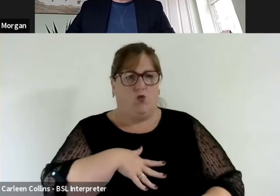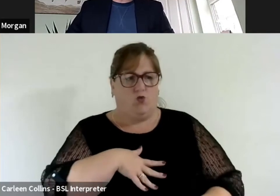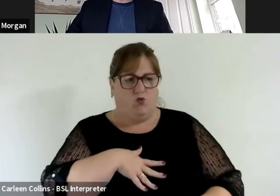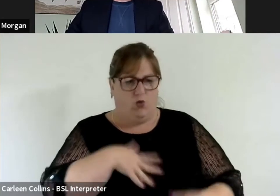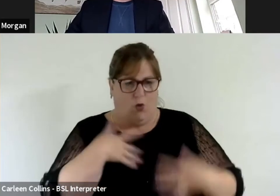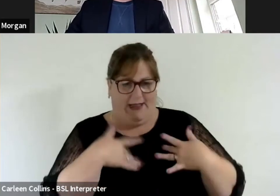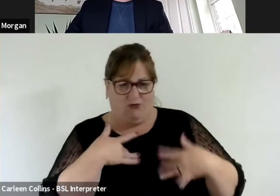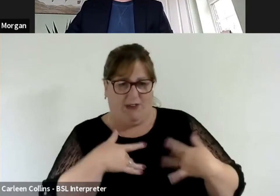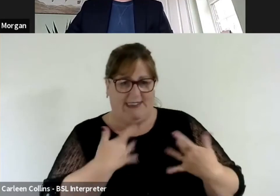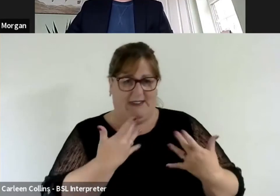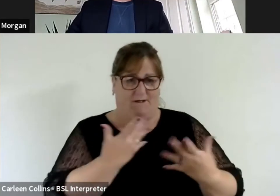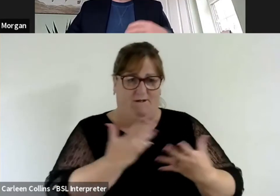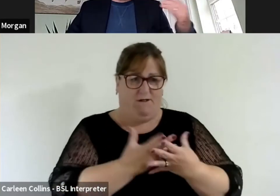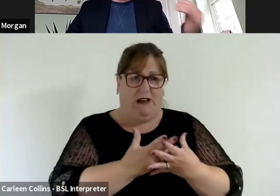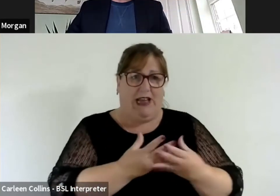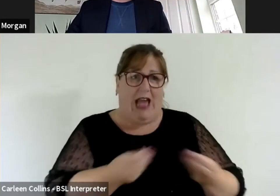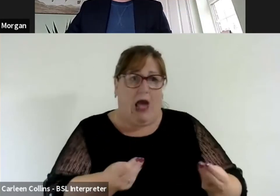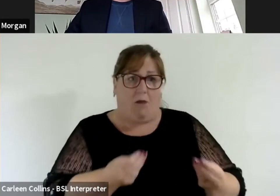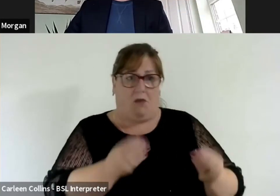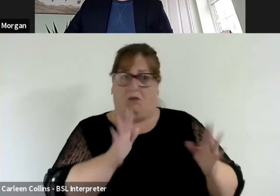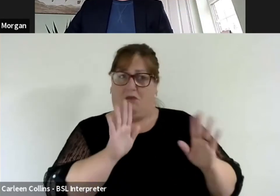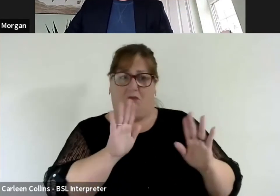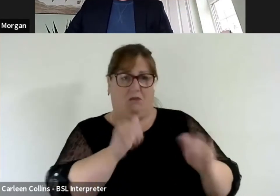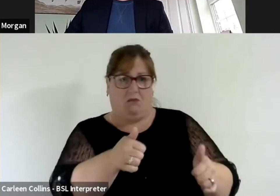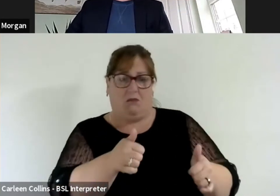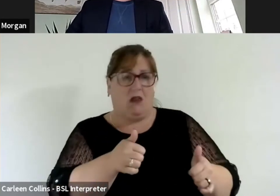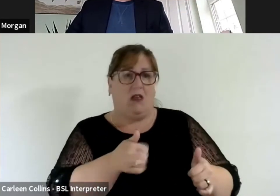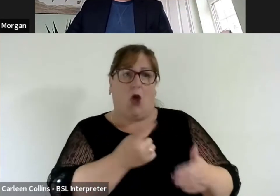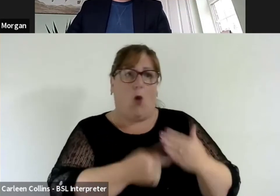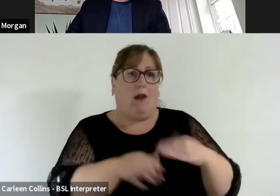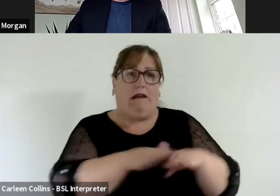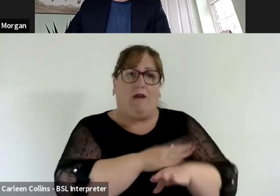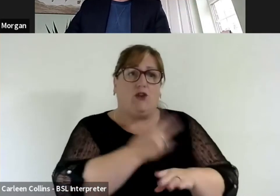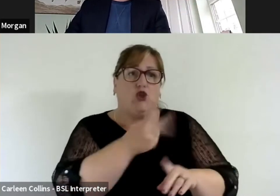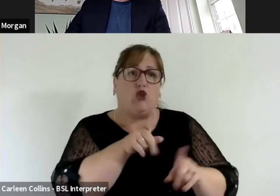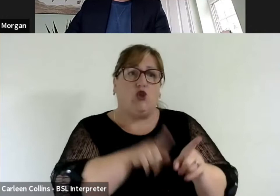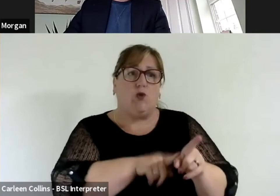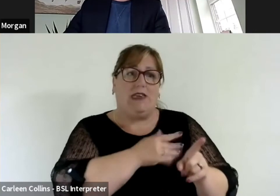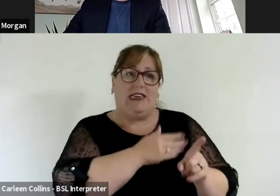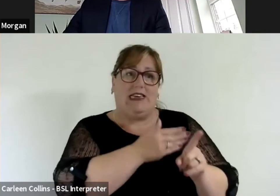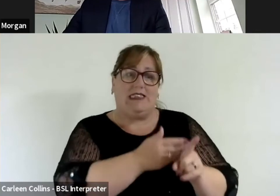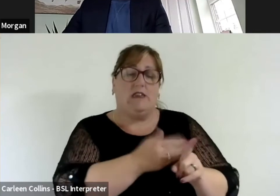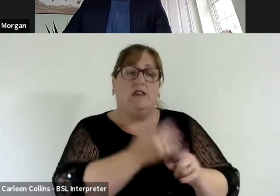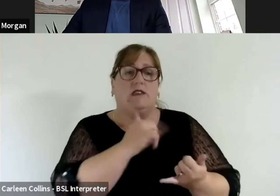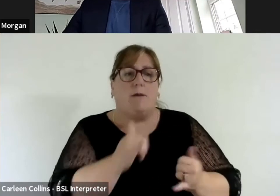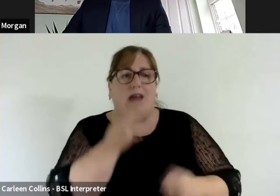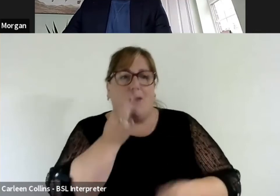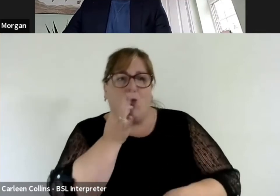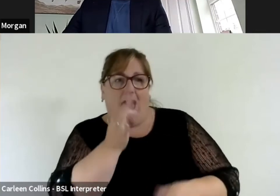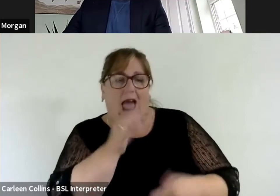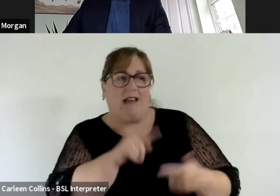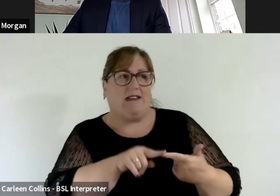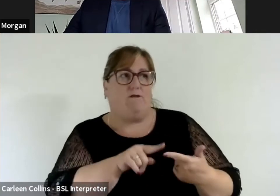as CV information, anonymised CV informationinformation, that dates back two years, and that's to avoid